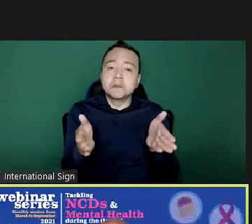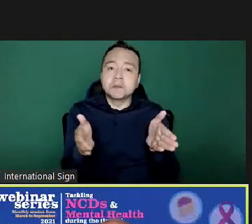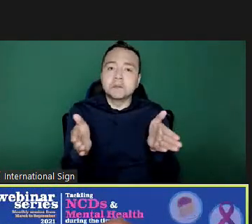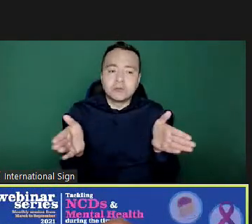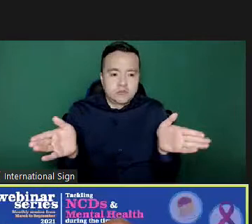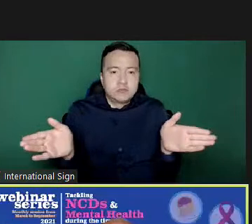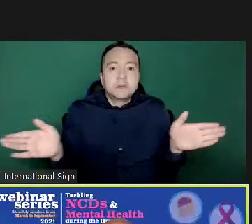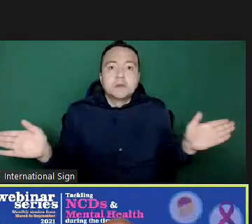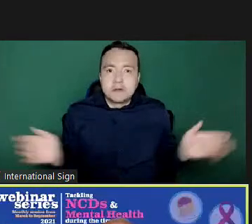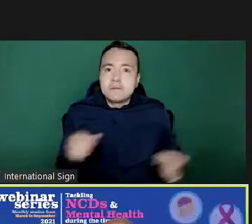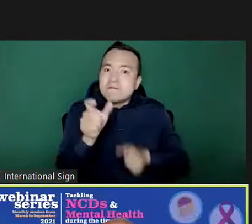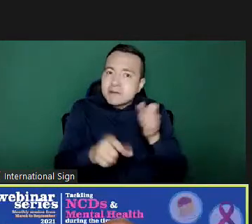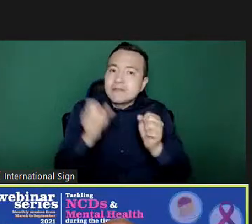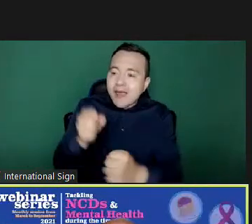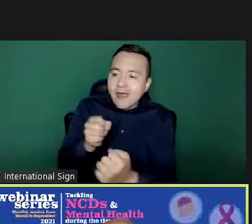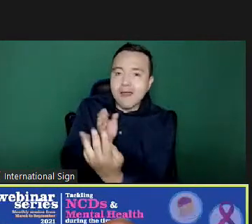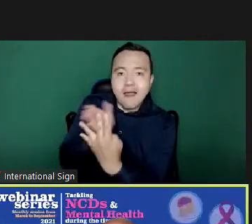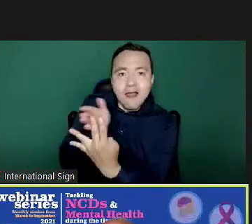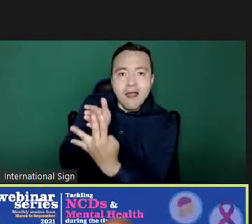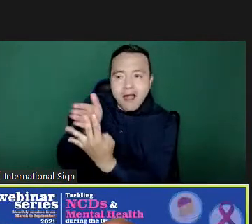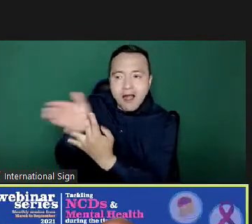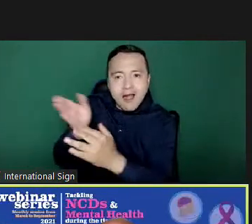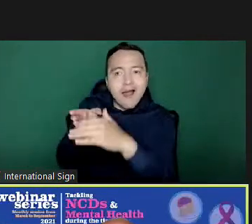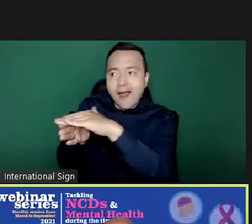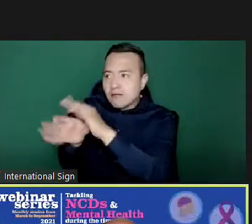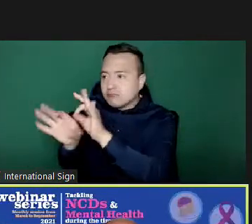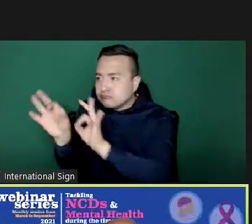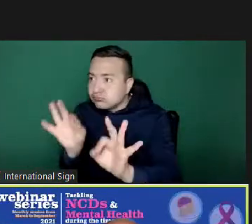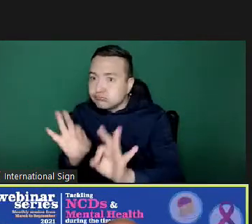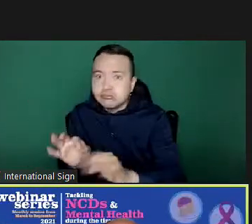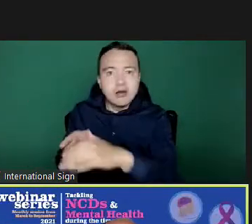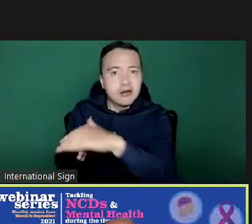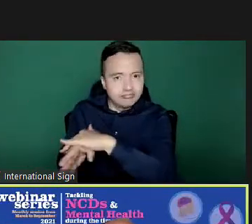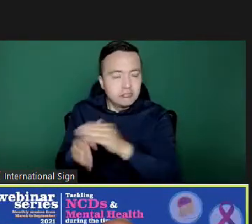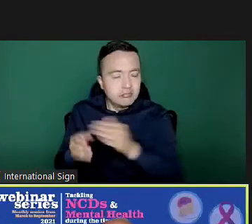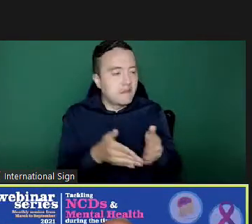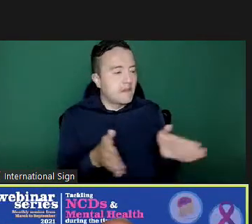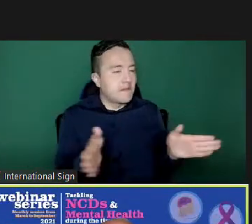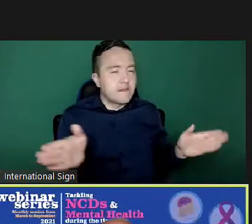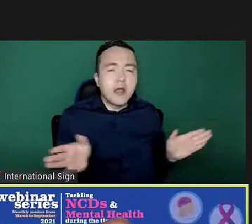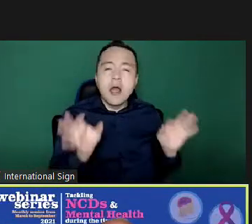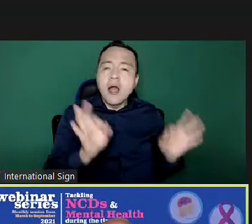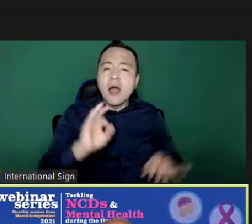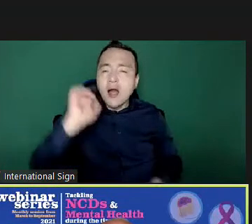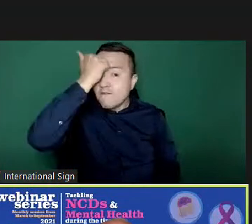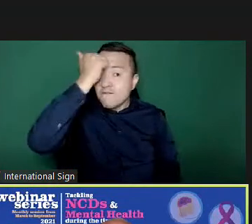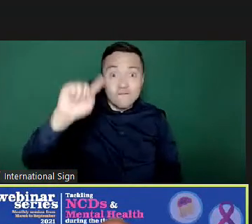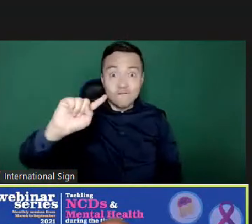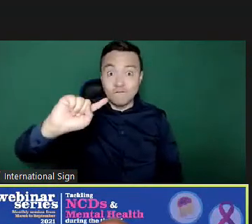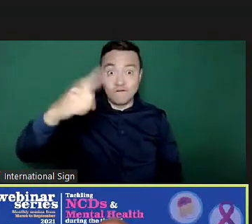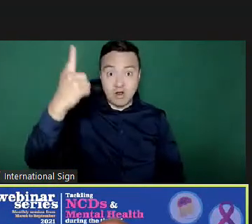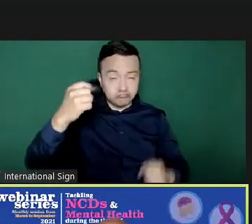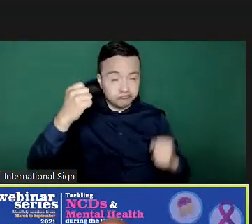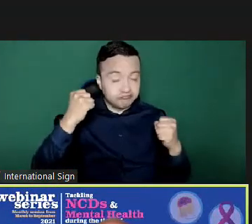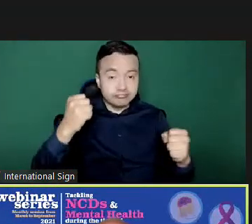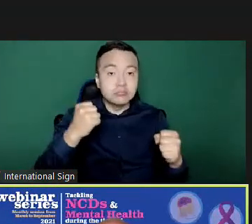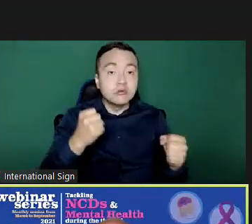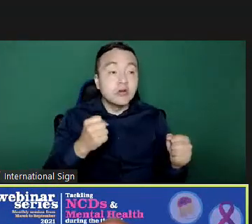strengthening intersectural coordination, and the objective is really to have a community centered model of